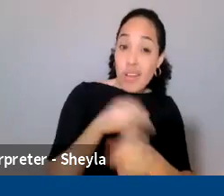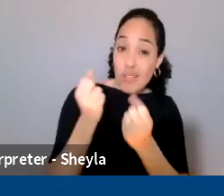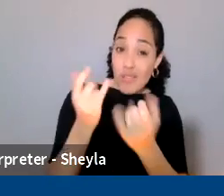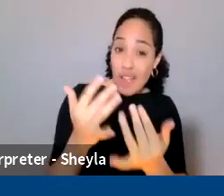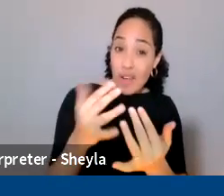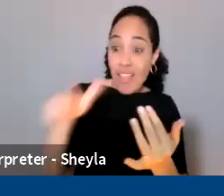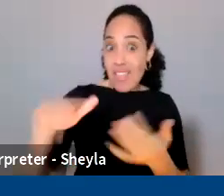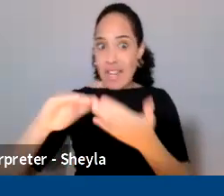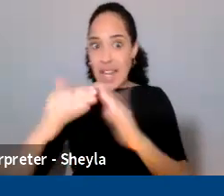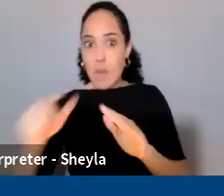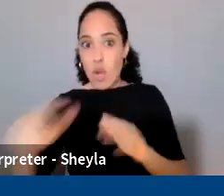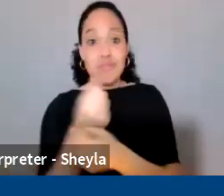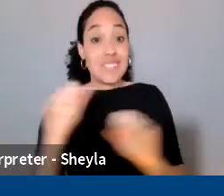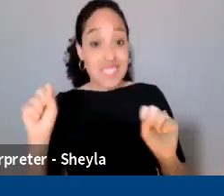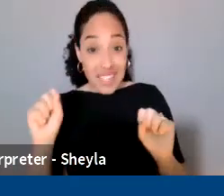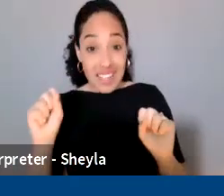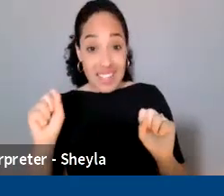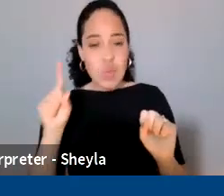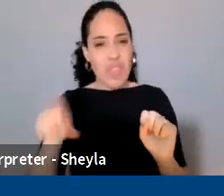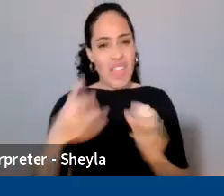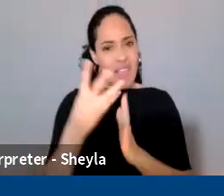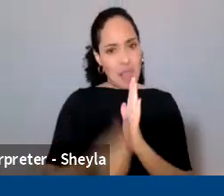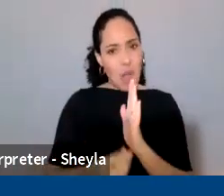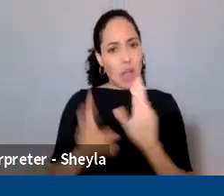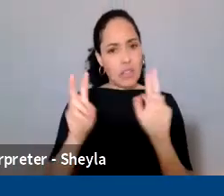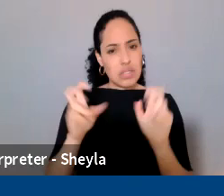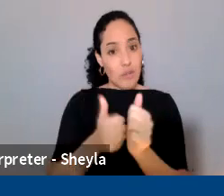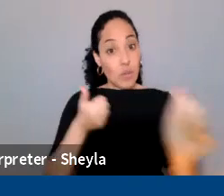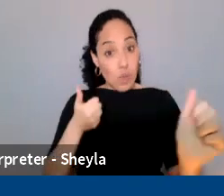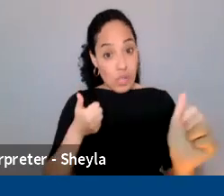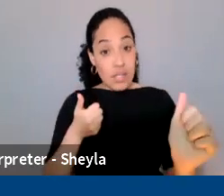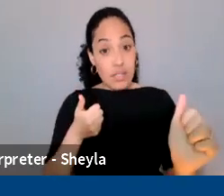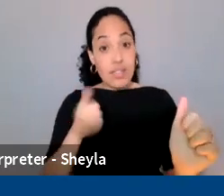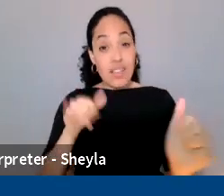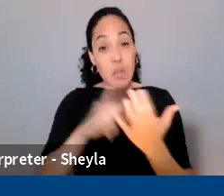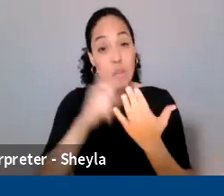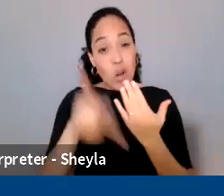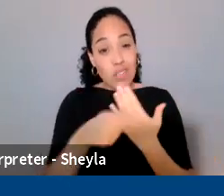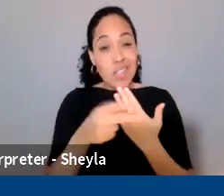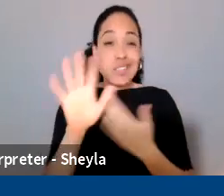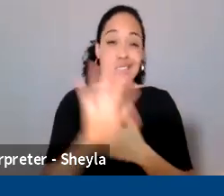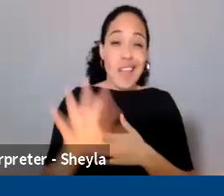losses avoided uh project it's estimated about 75 million dollars